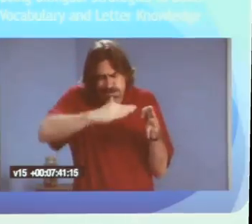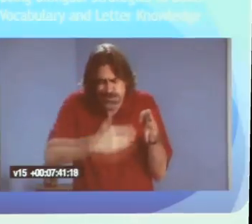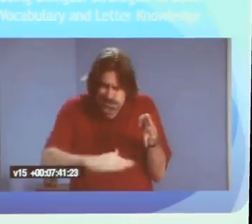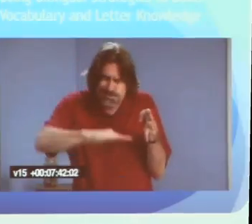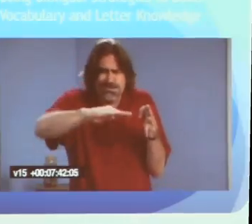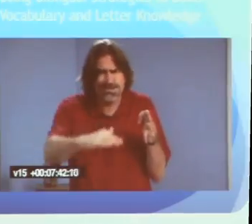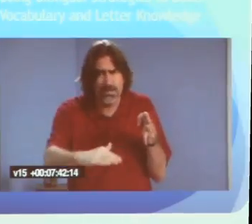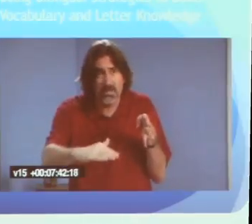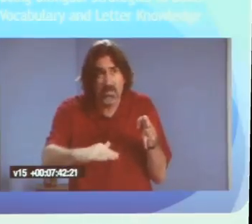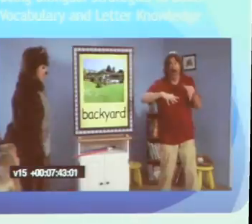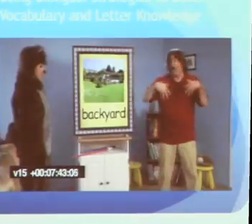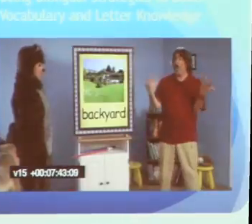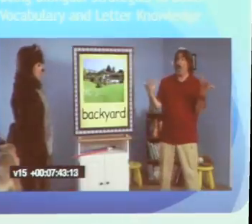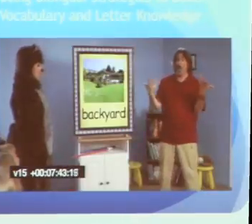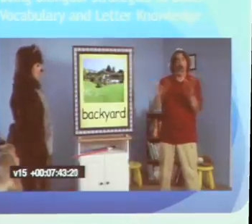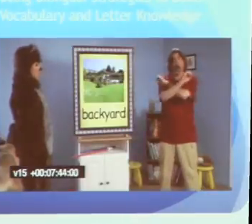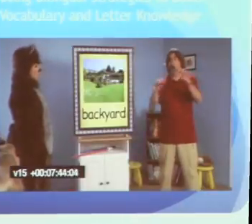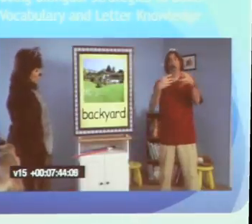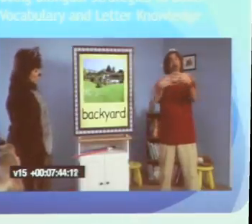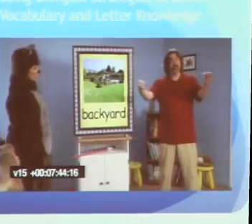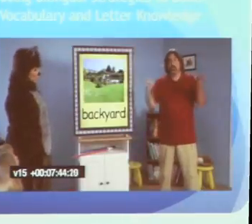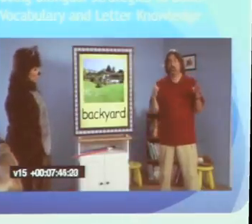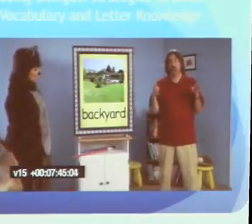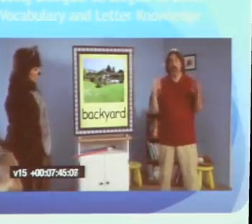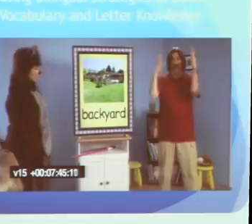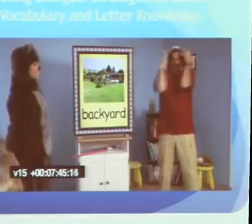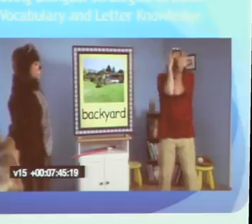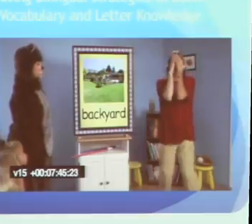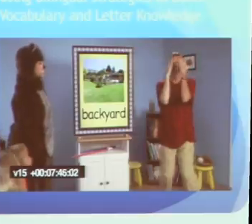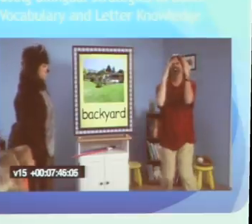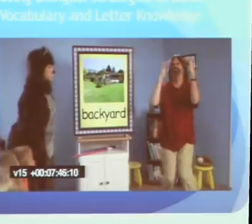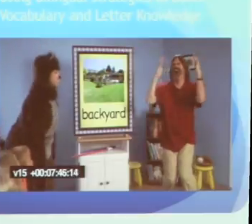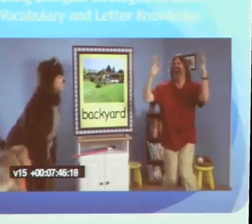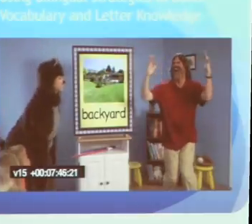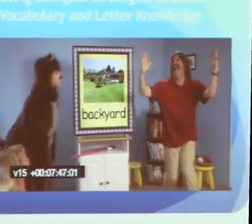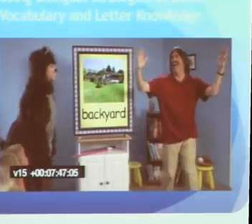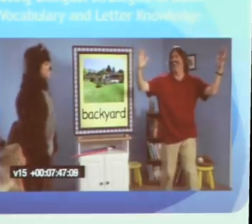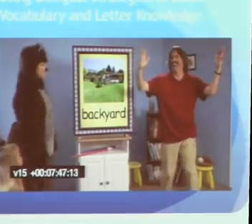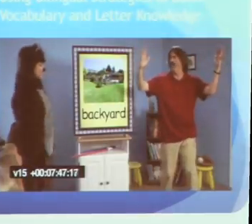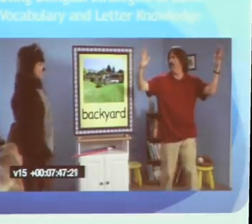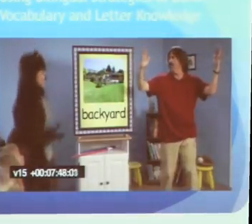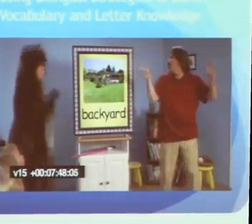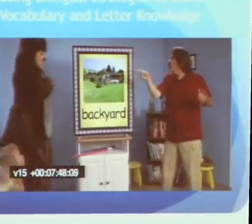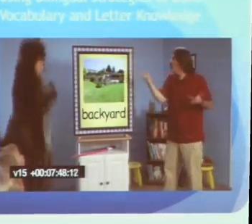Yards with a fence and rolling hills of grass. Yards without a fence. But trees everywhere.